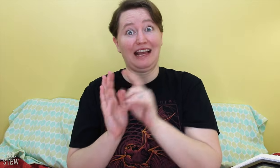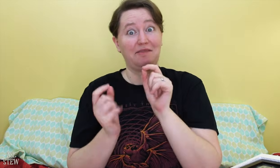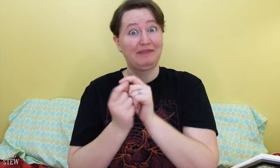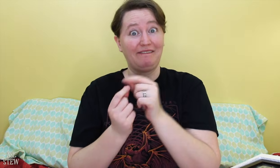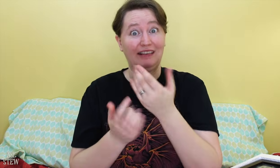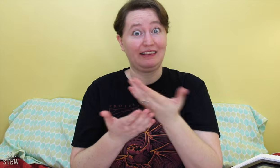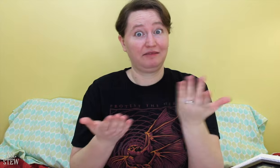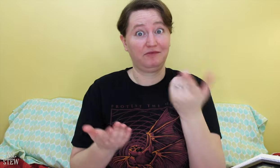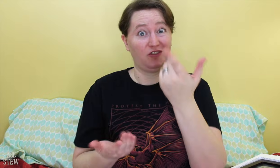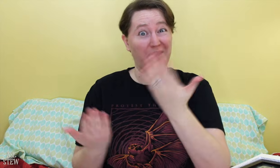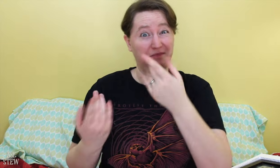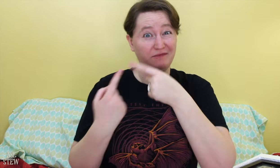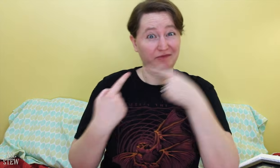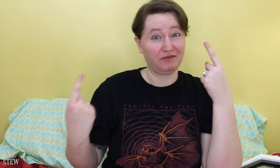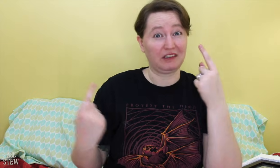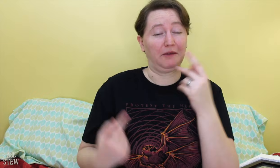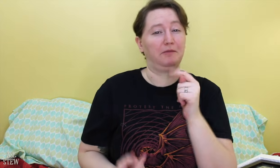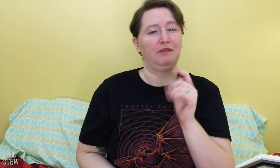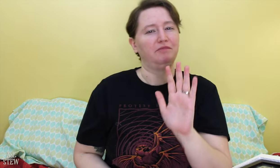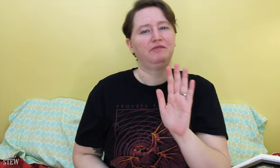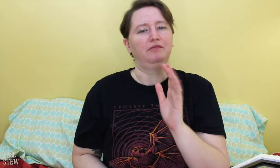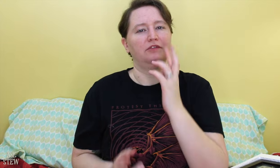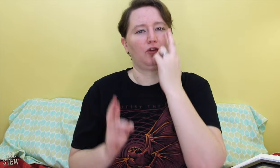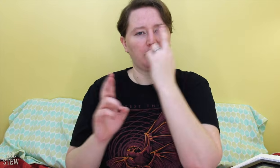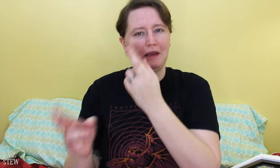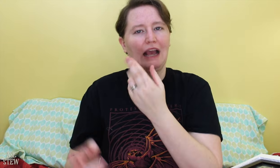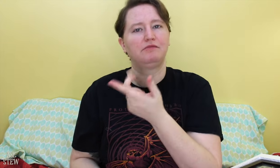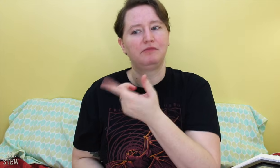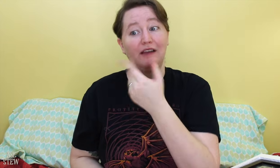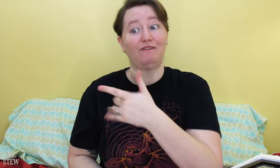choose their own identity. Whatever they identify with, whether you agree